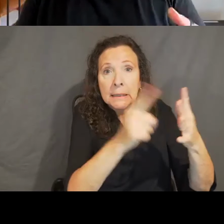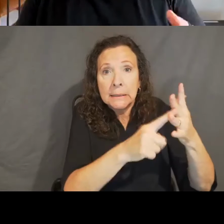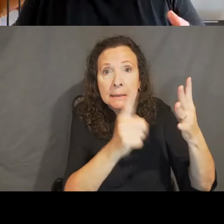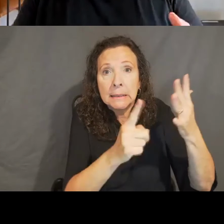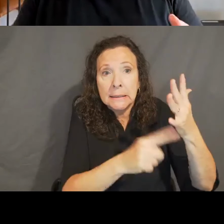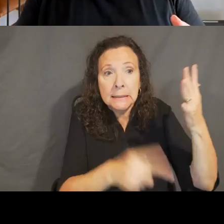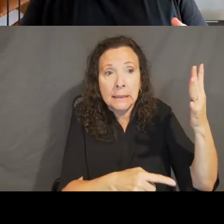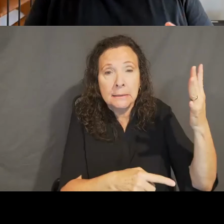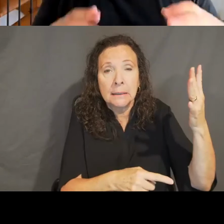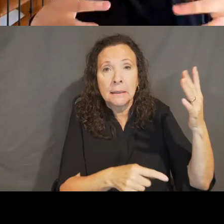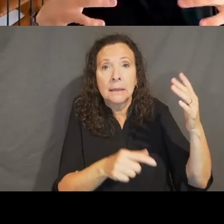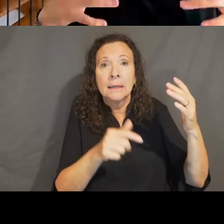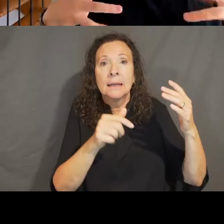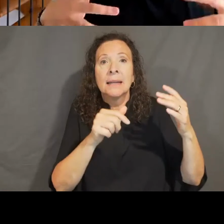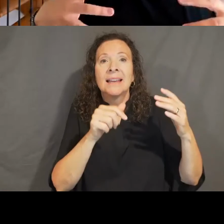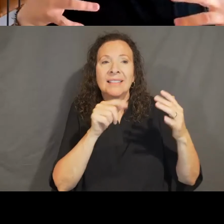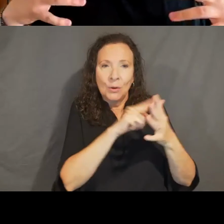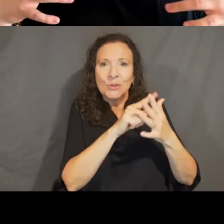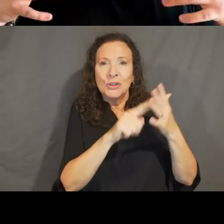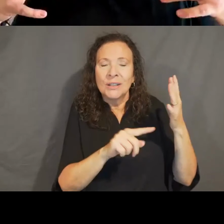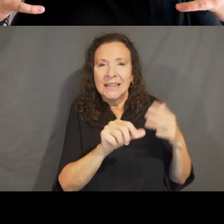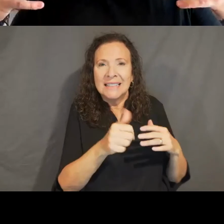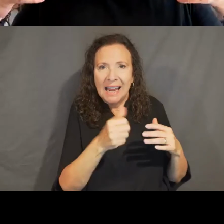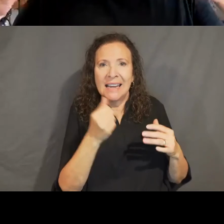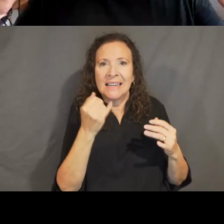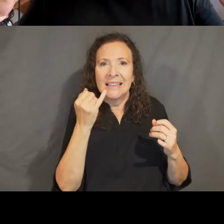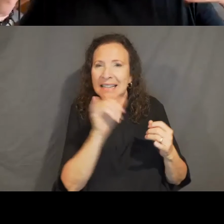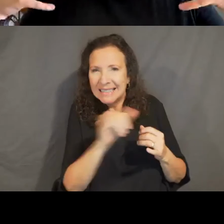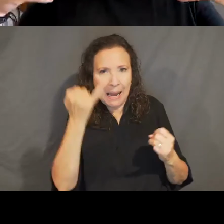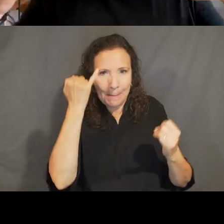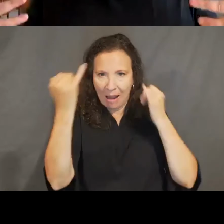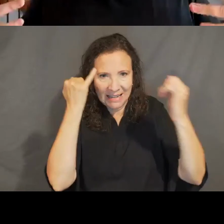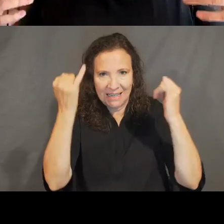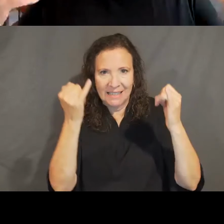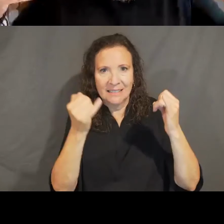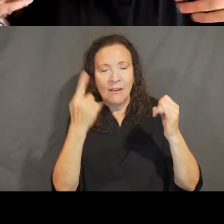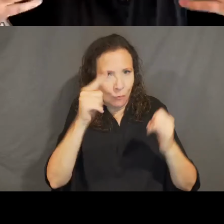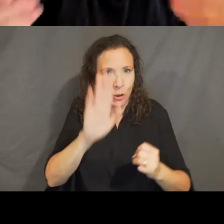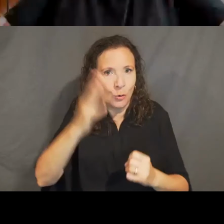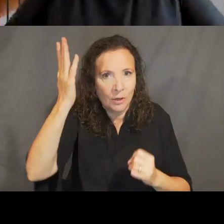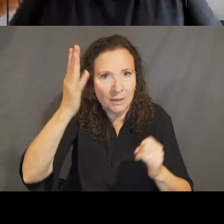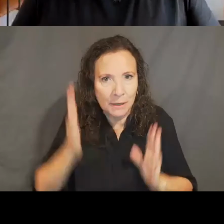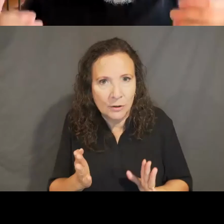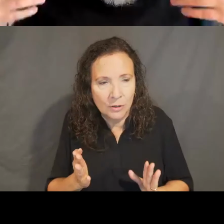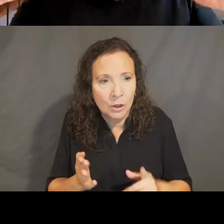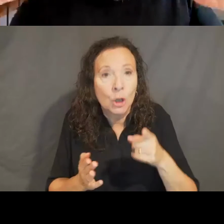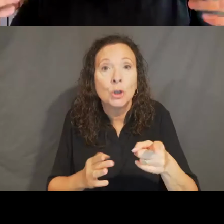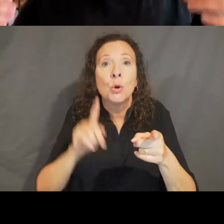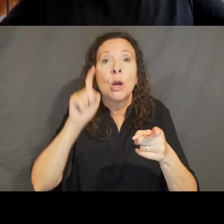The ten same ideas -- the idea is that you should be doing this if you want to get further